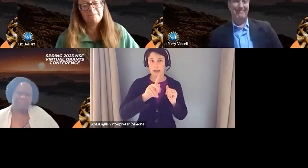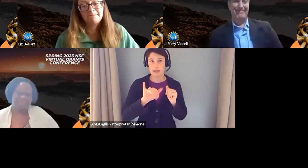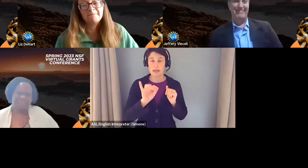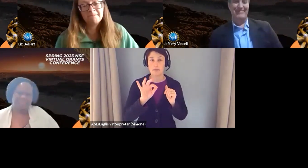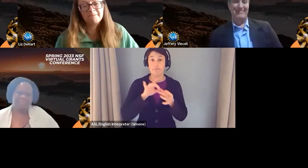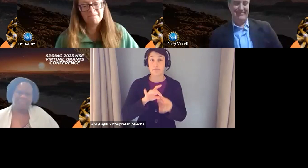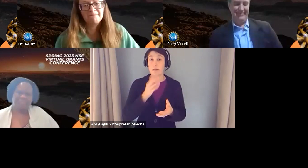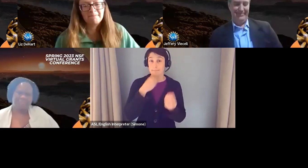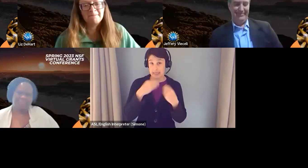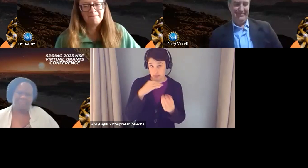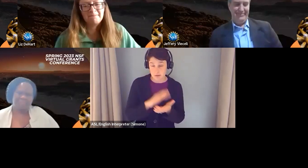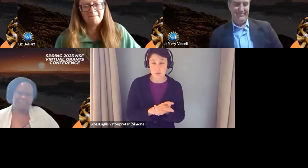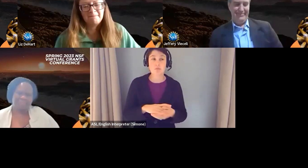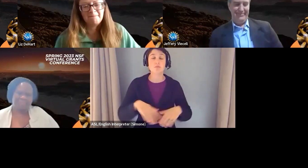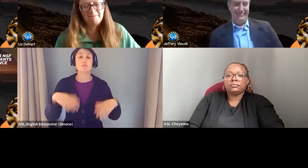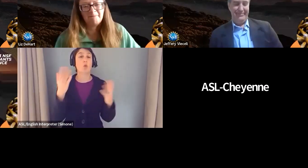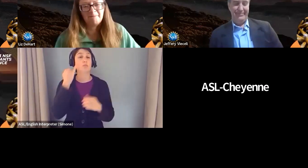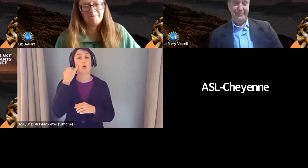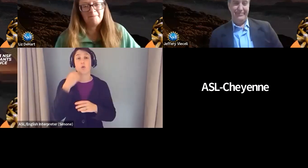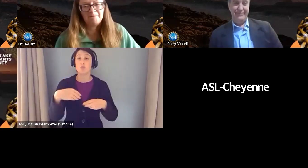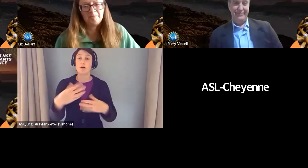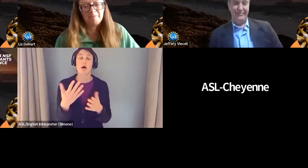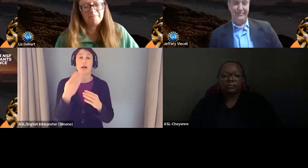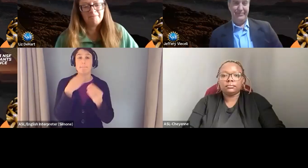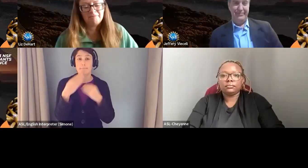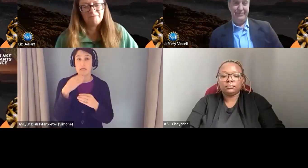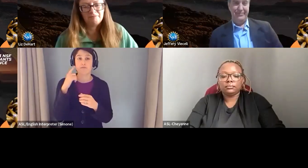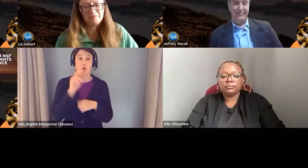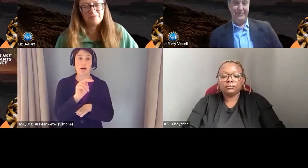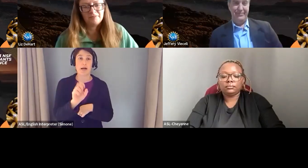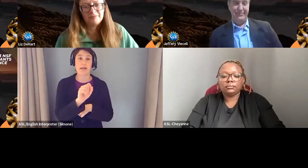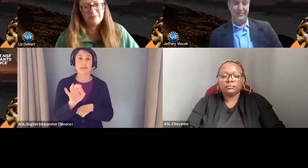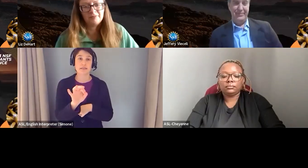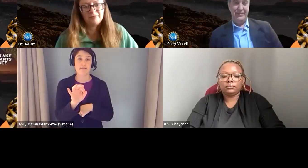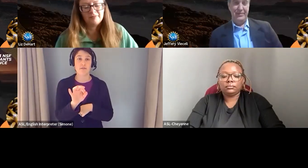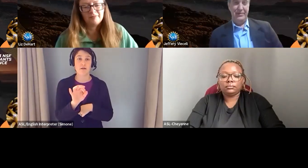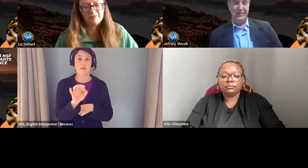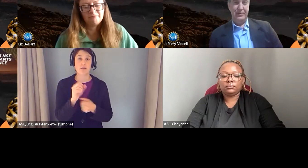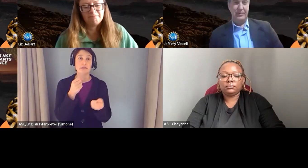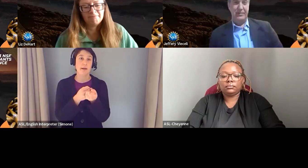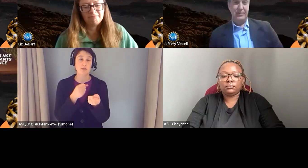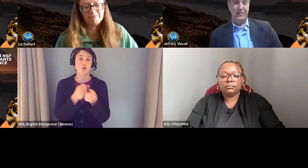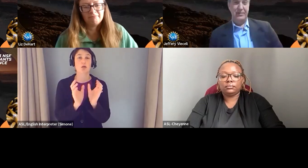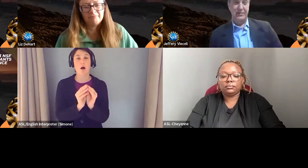So if you are providing meals for -- at an NSF -- or NSF-sponsored conference or workshop,